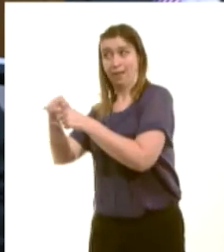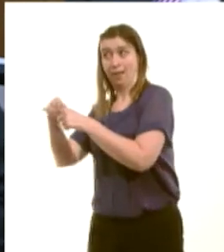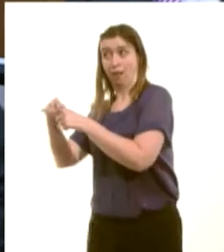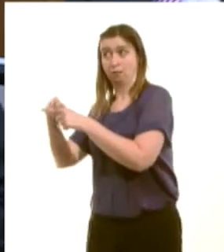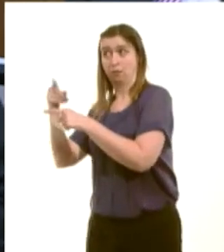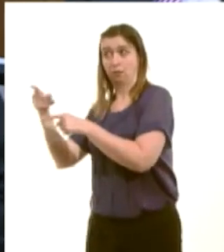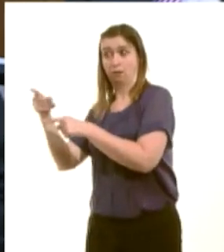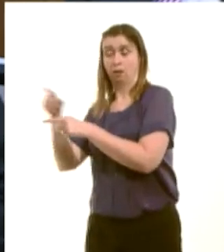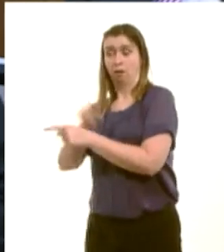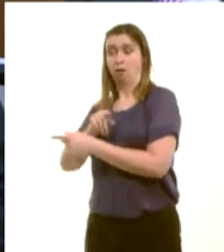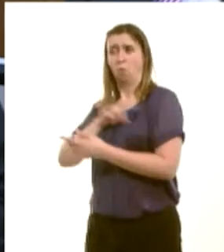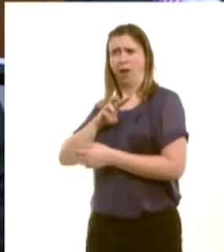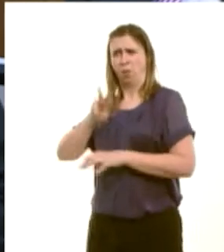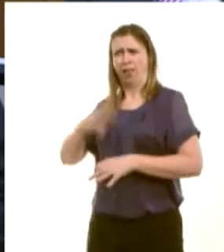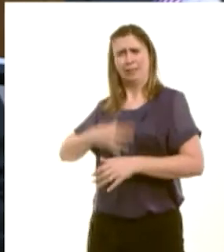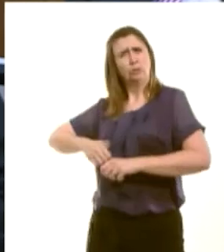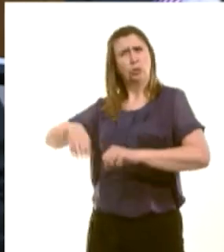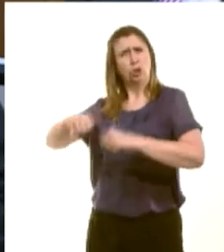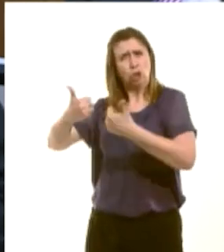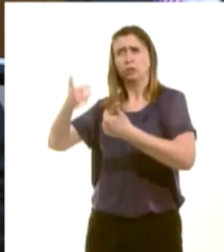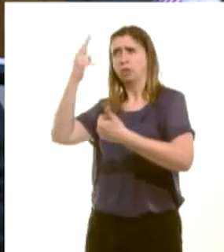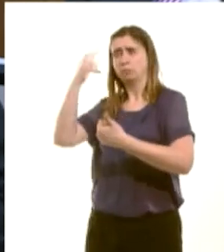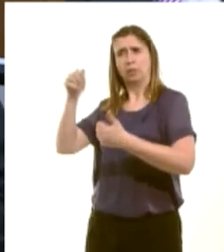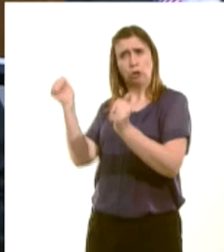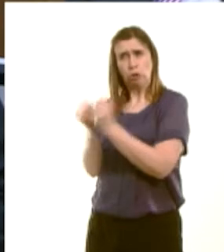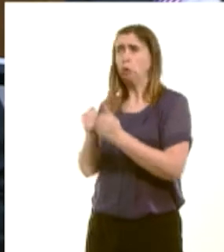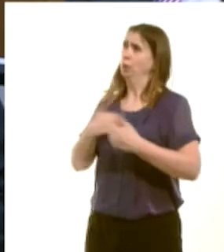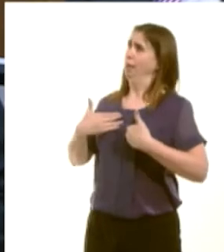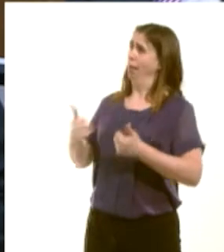that people are able to access good services as close to them as possible, and, for many